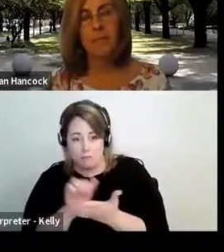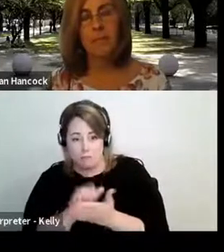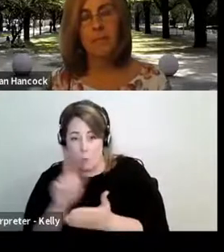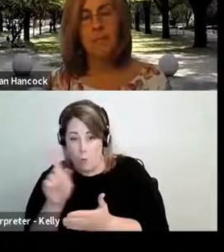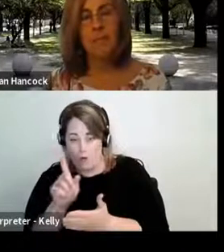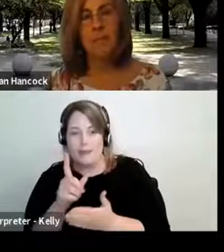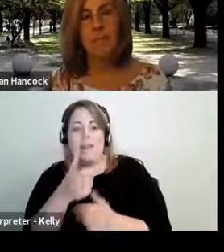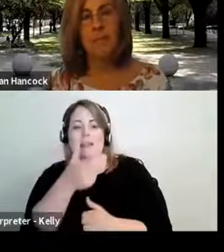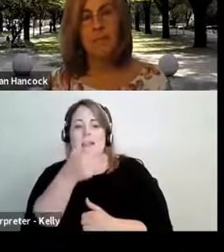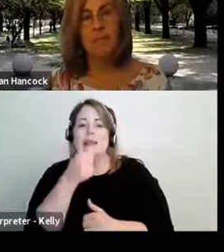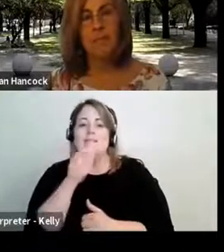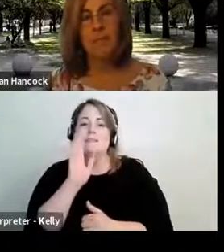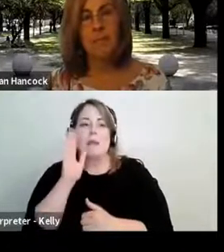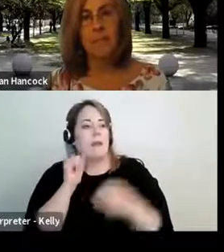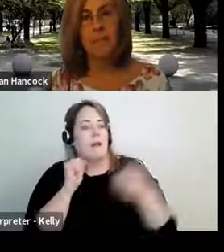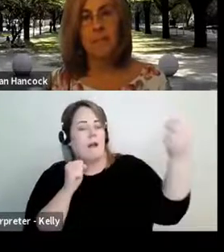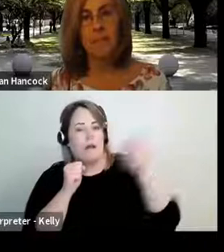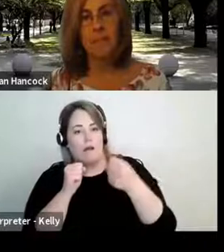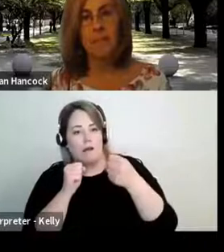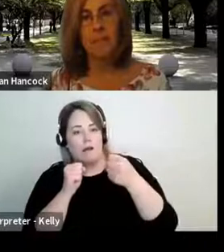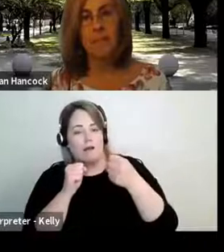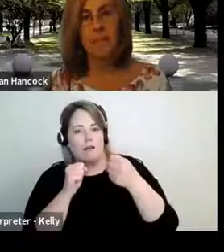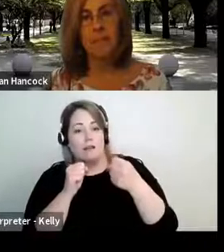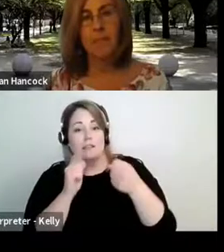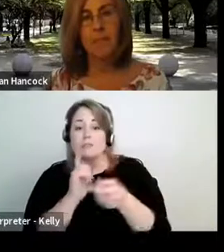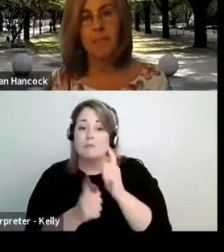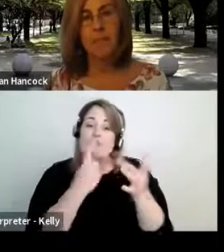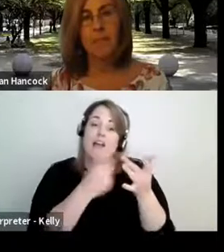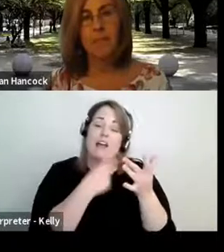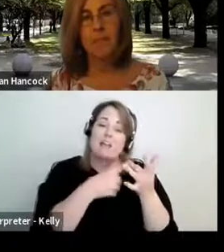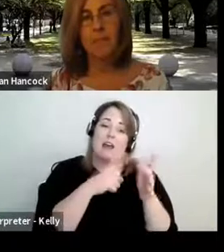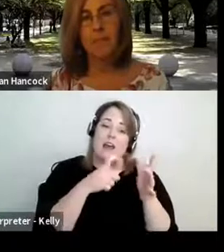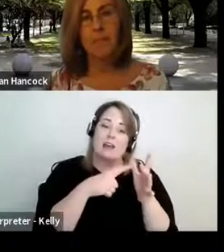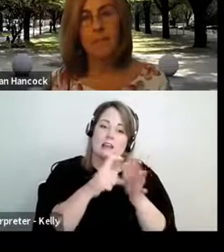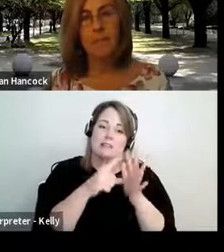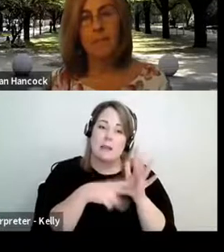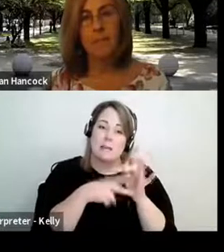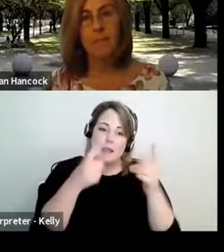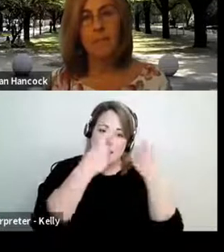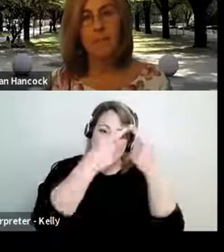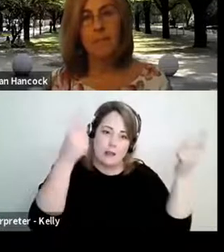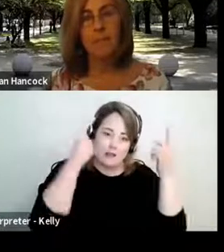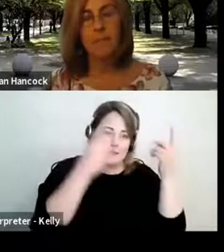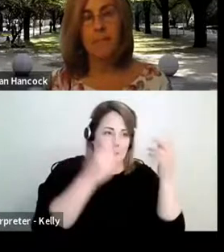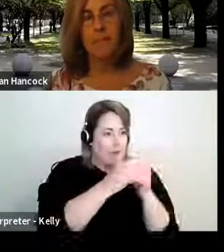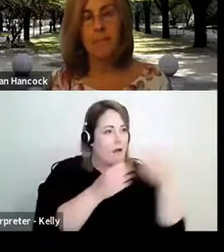sometimes we bring in academics, so that they can – you know, a friendly academic and the students